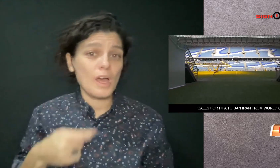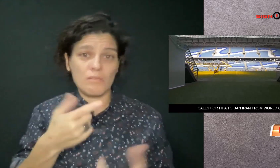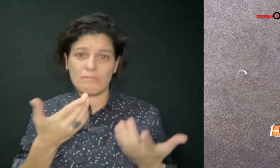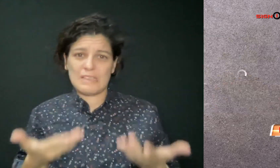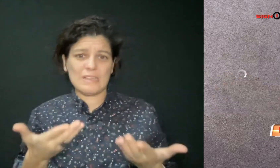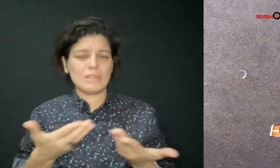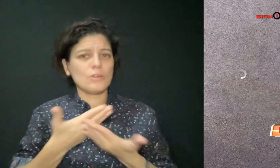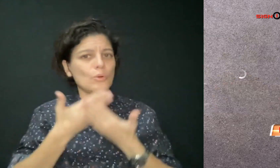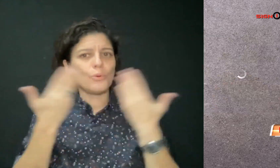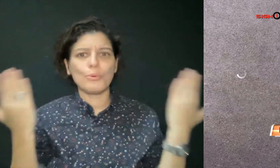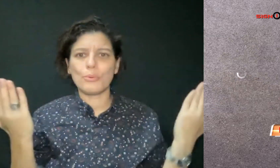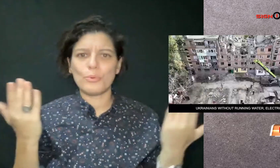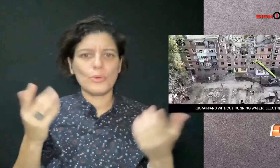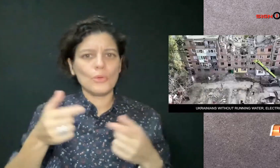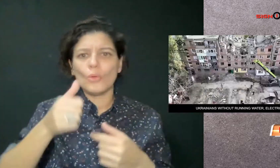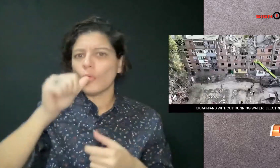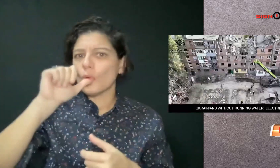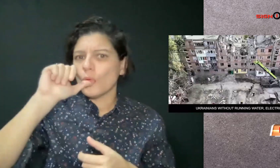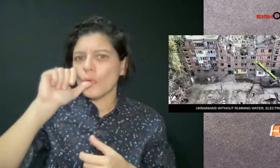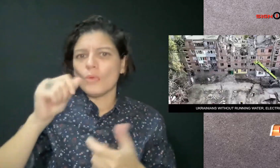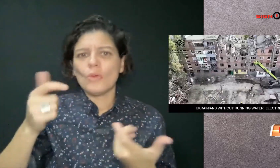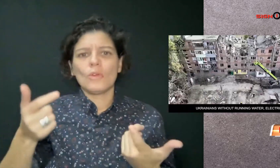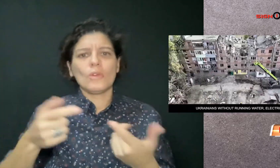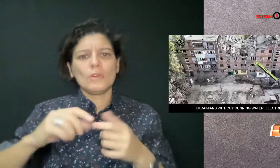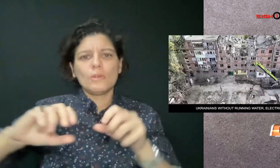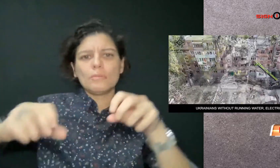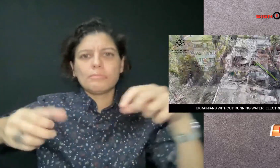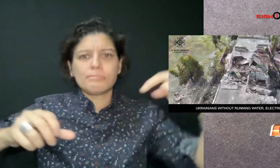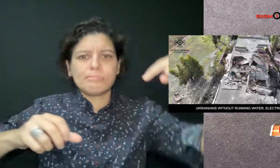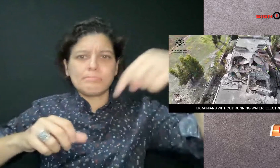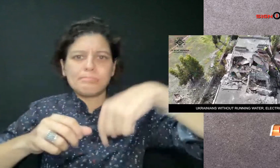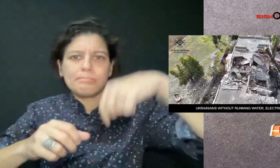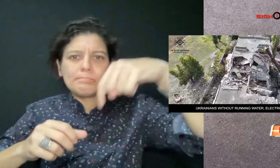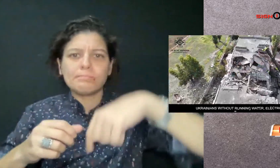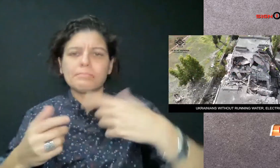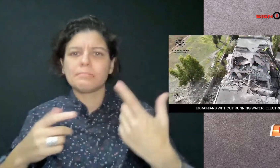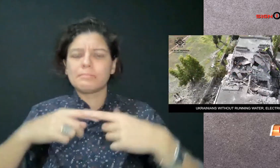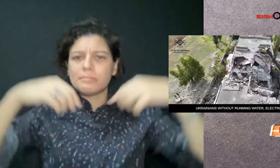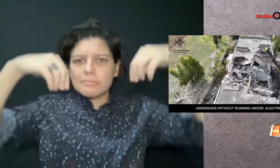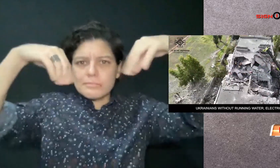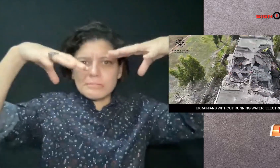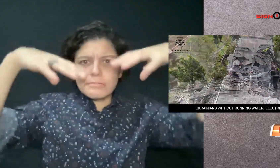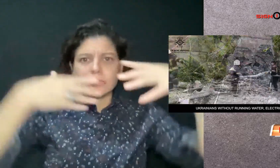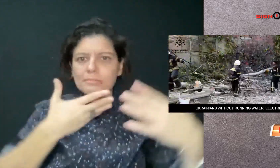thousands of Ukrainians are now without drinking water and electricity due to